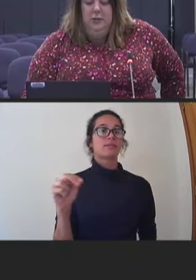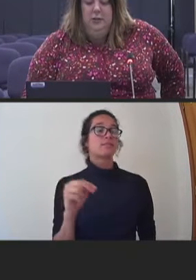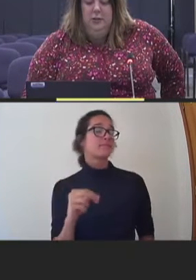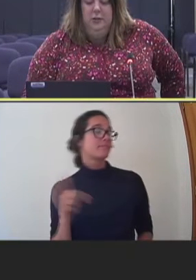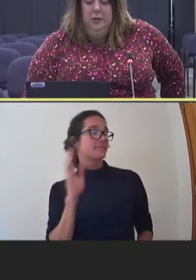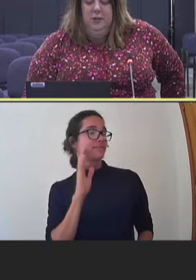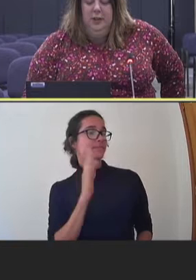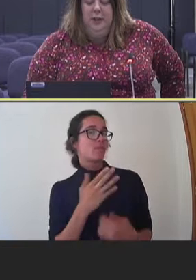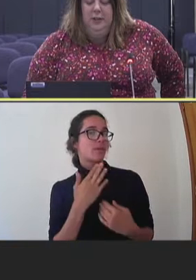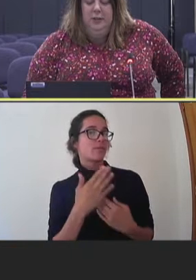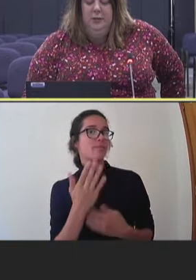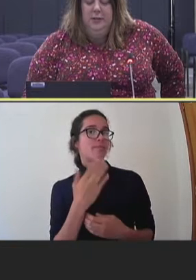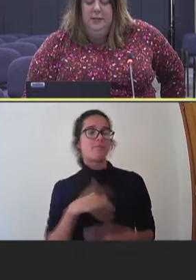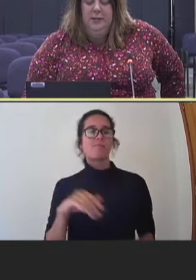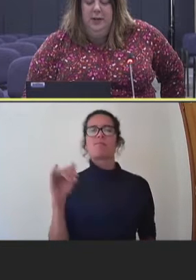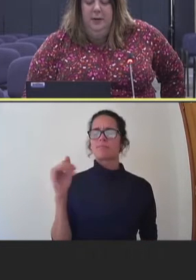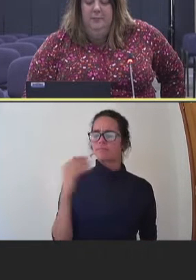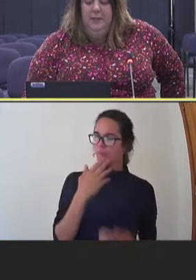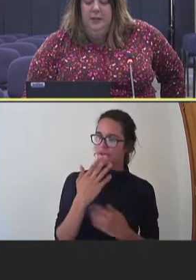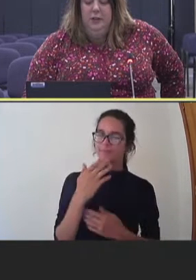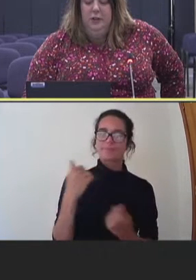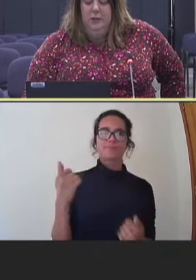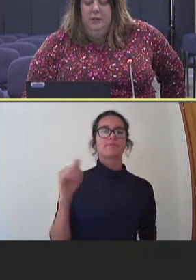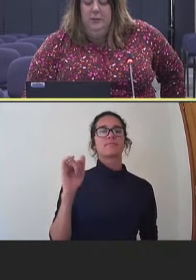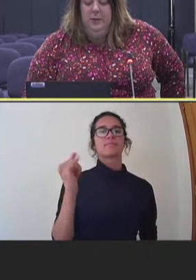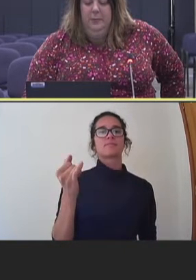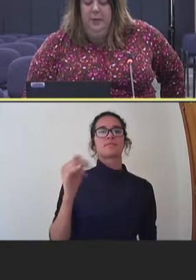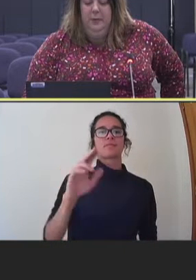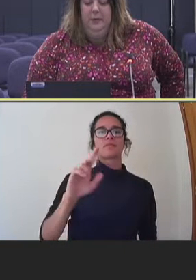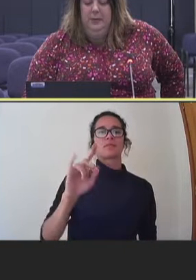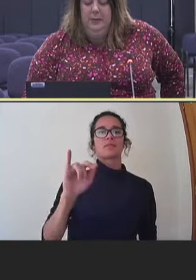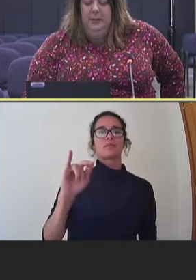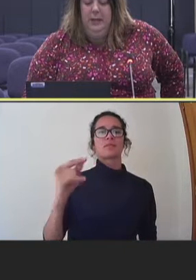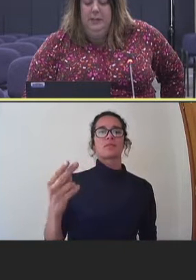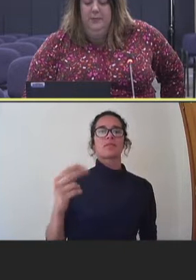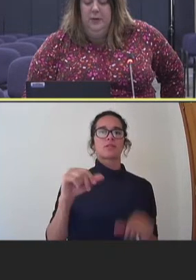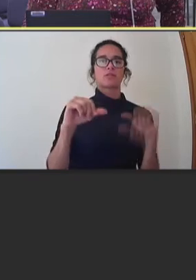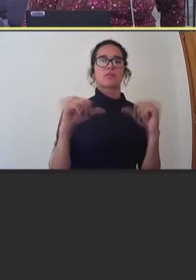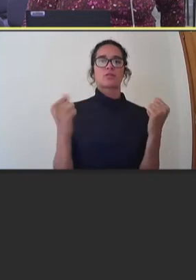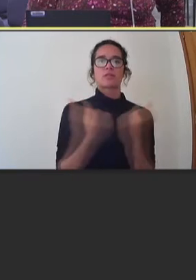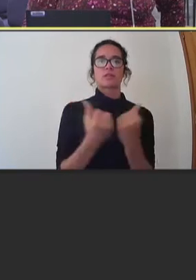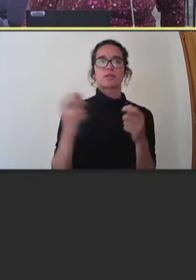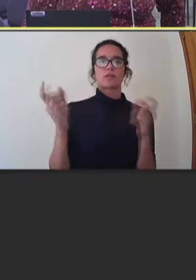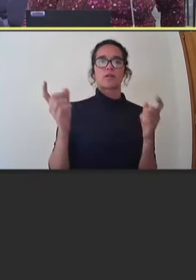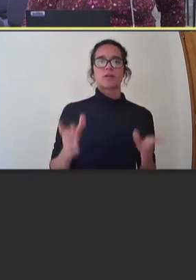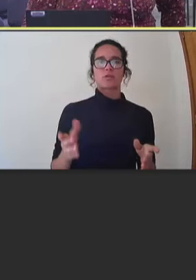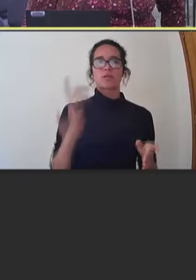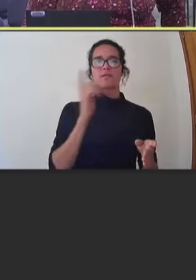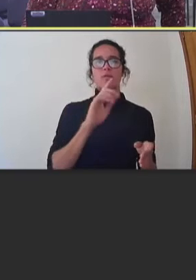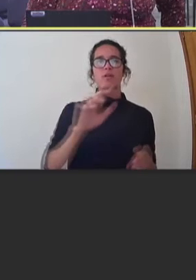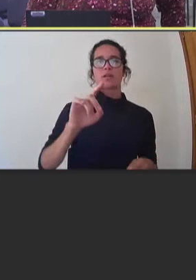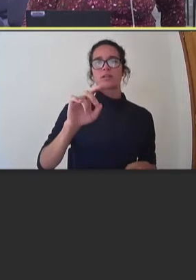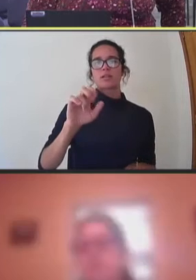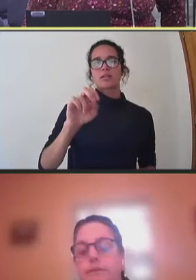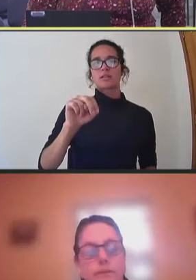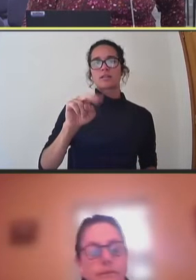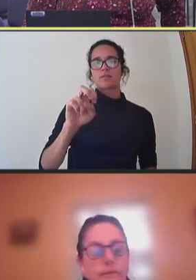Ericka McGowan: Good morning. Ann Aikin: Judith Shlay. Judith is the associate director of Public Health Institute at Denver Health and is a new NVAC member representing NACCHO.